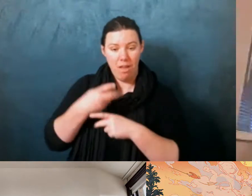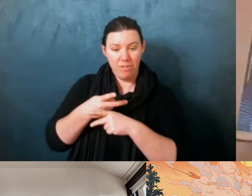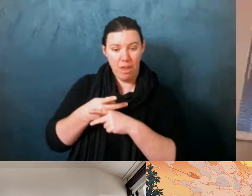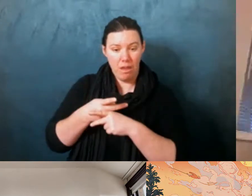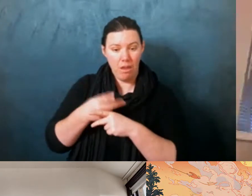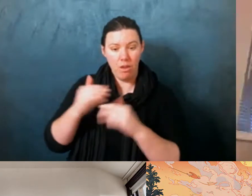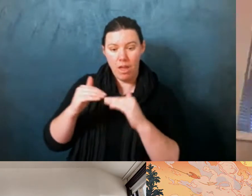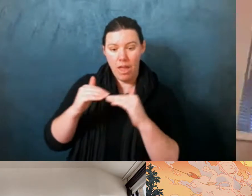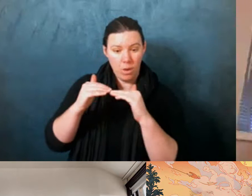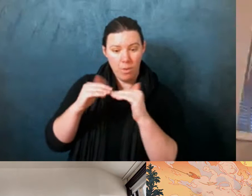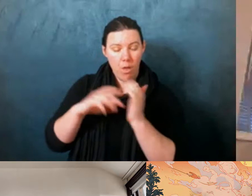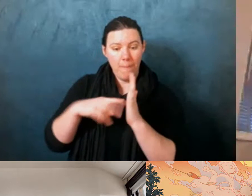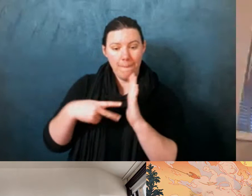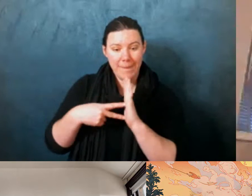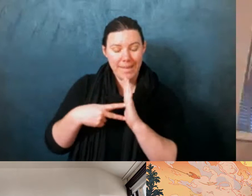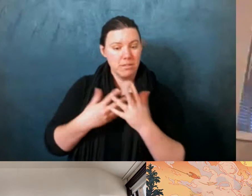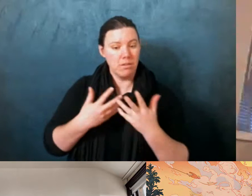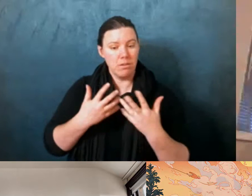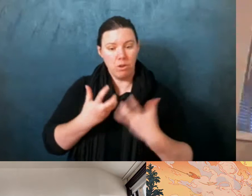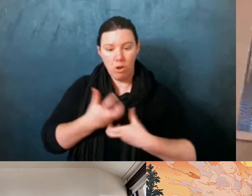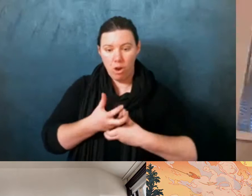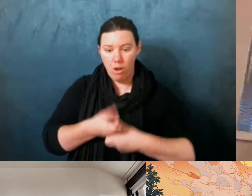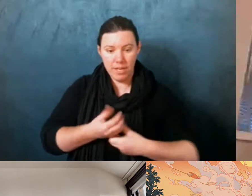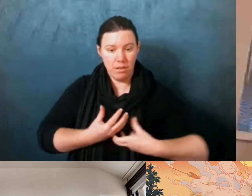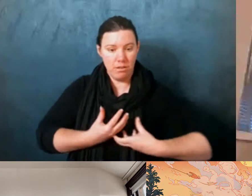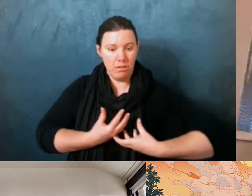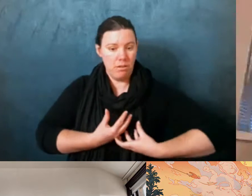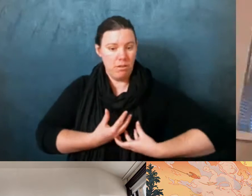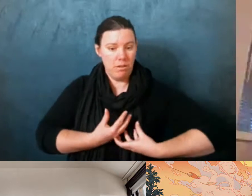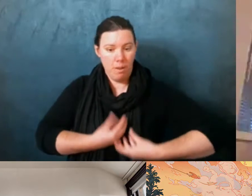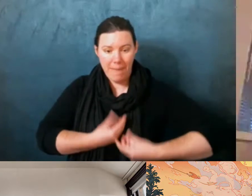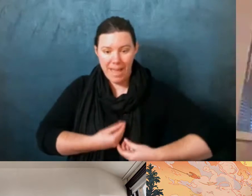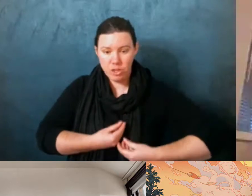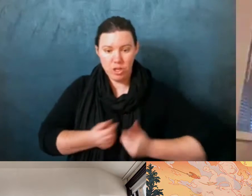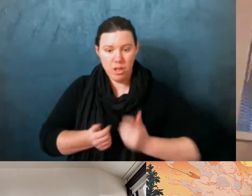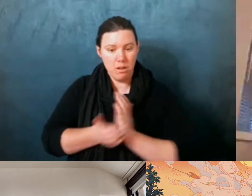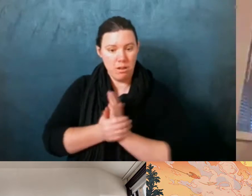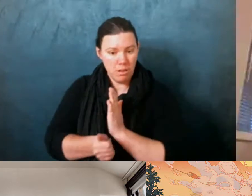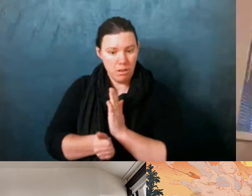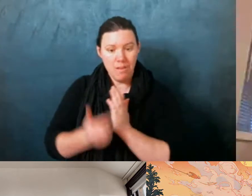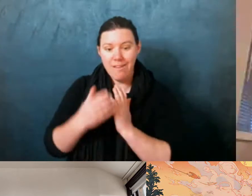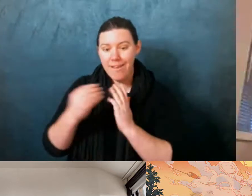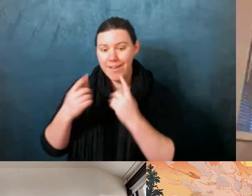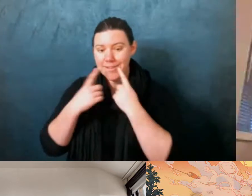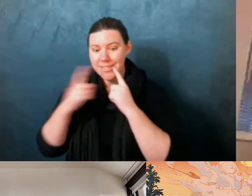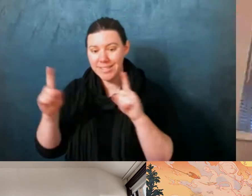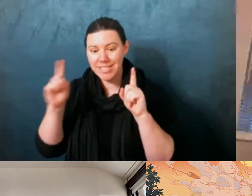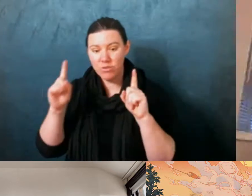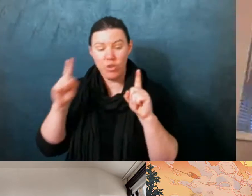And we do a terrible job in this debate of all of those, when we're talking about trans folks.